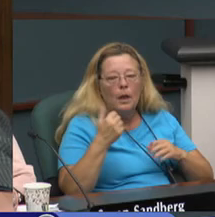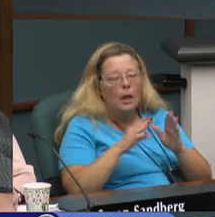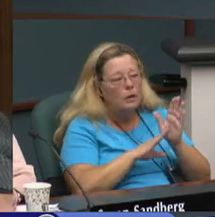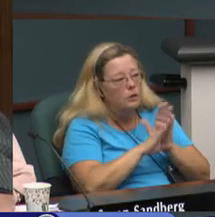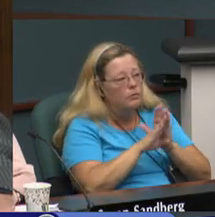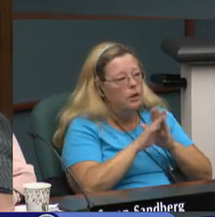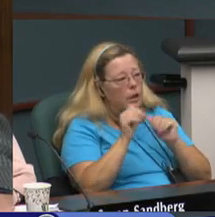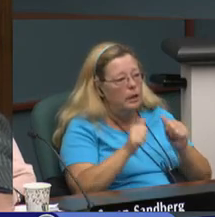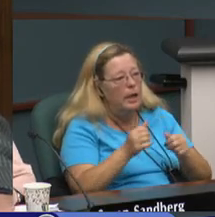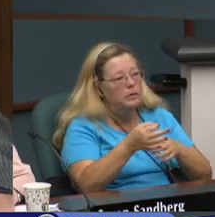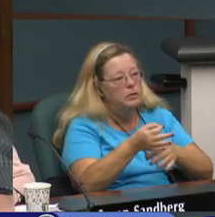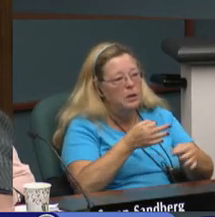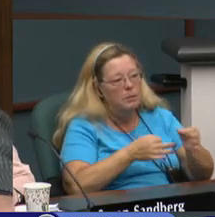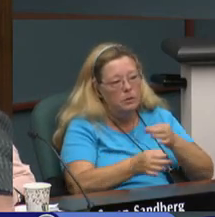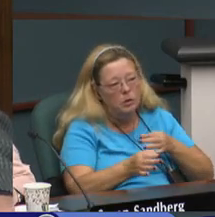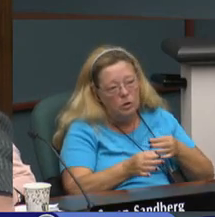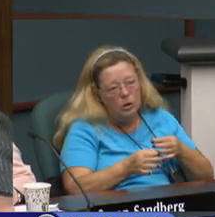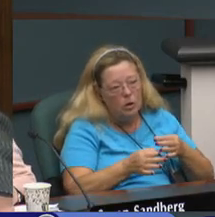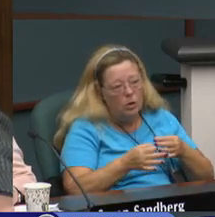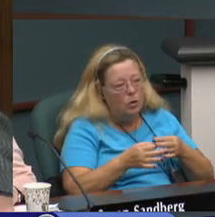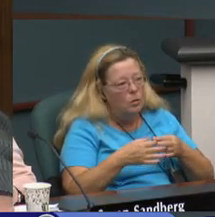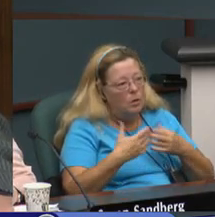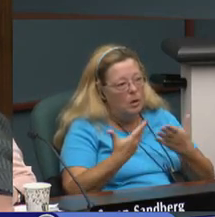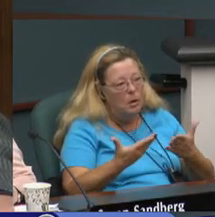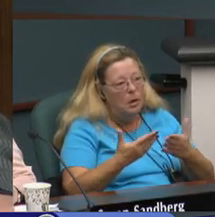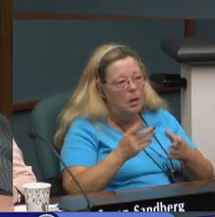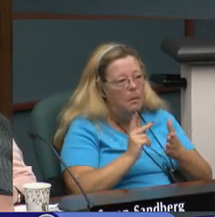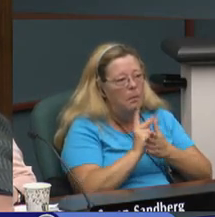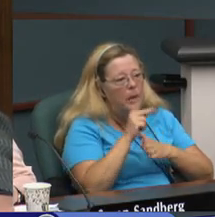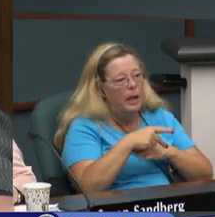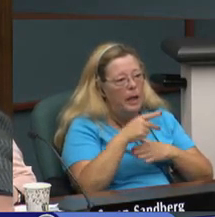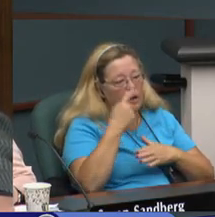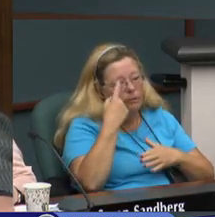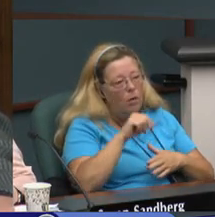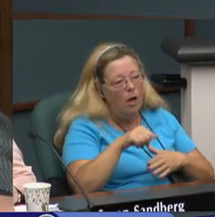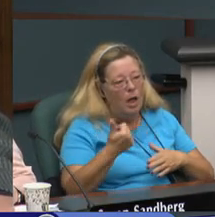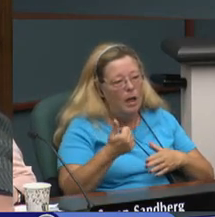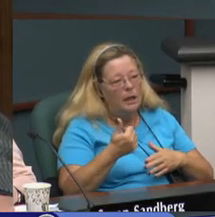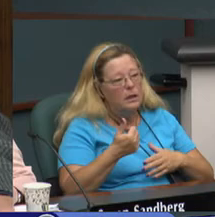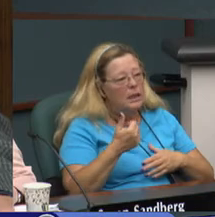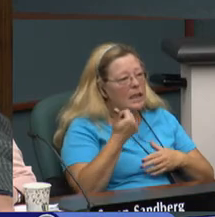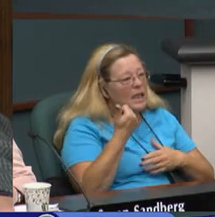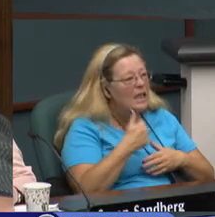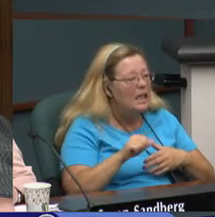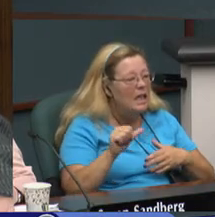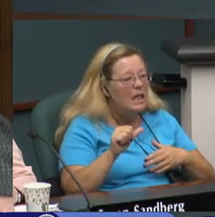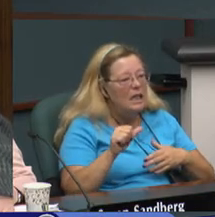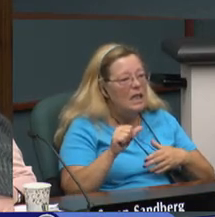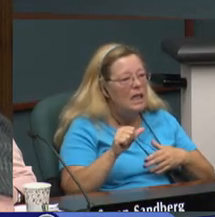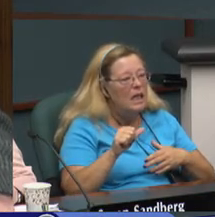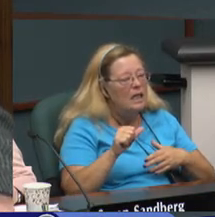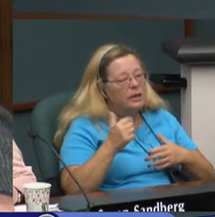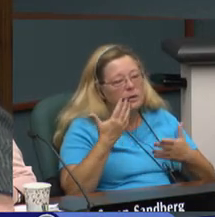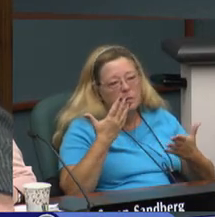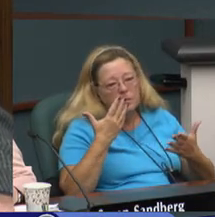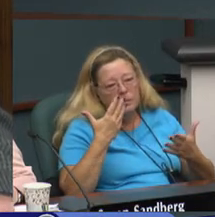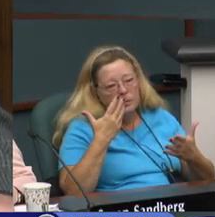substitute plants for one another is there any sort of so say what I'm